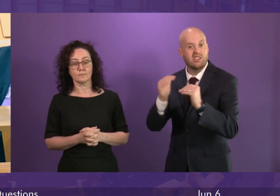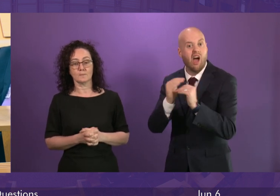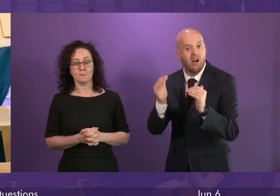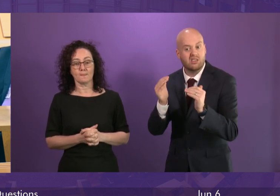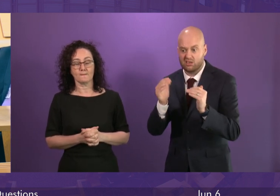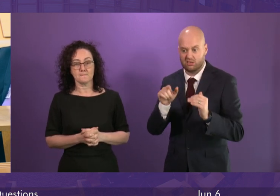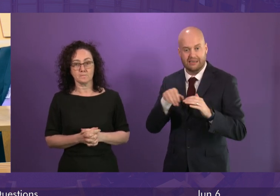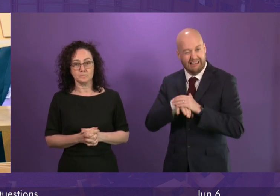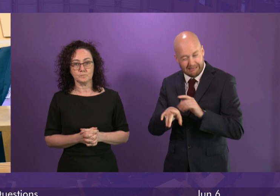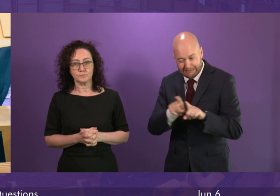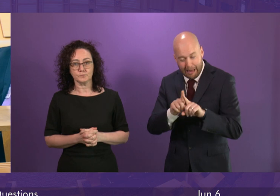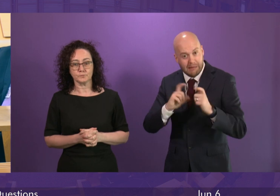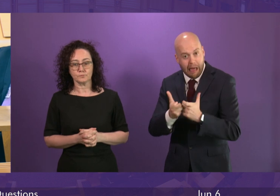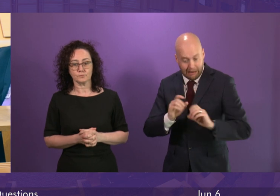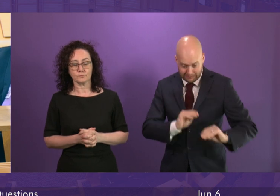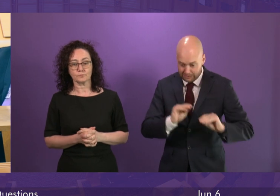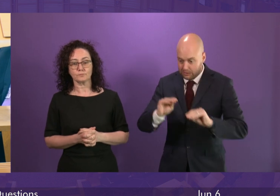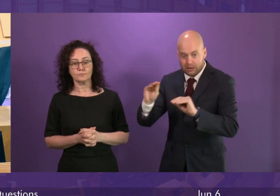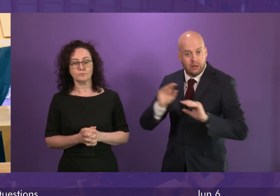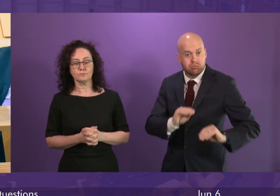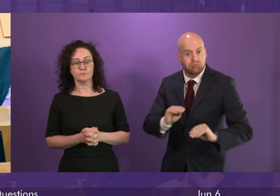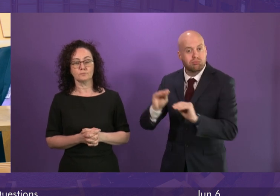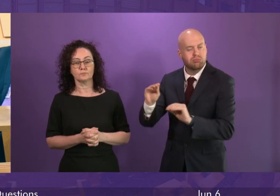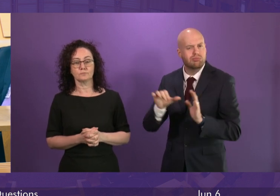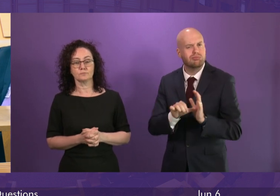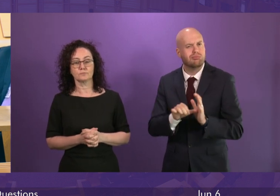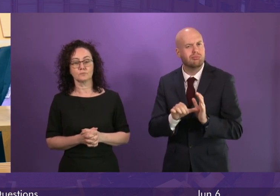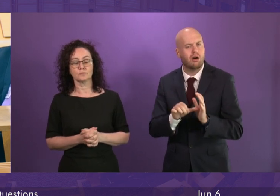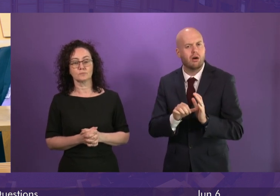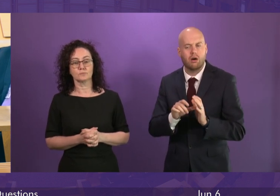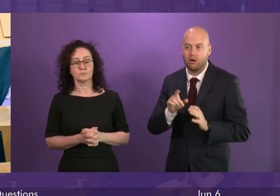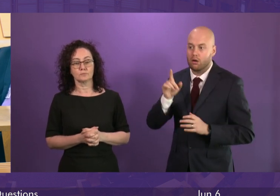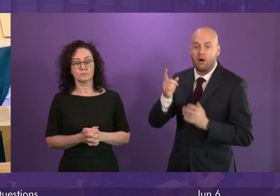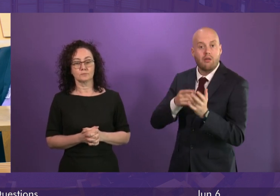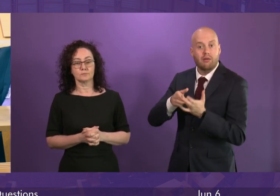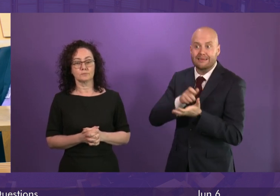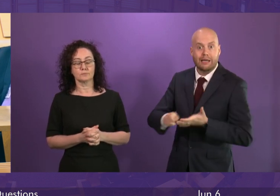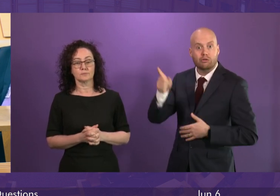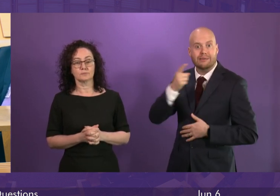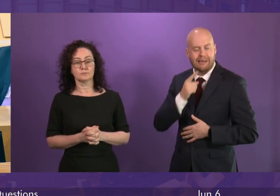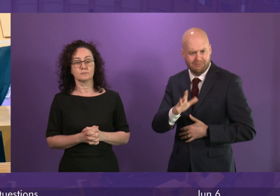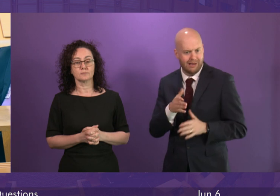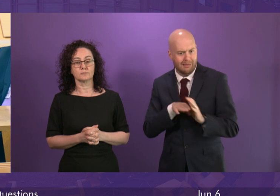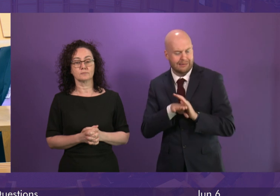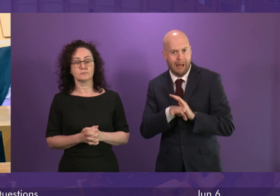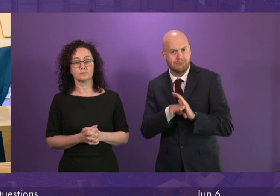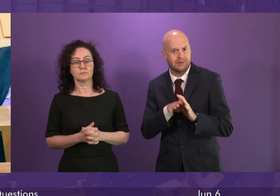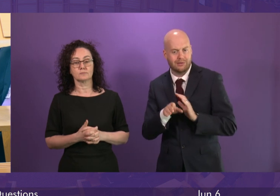president of the Scottish Association of Geography Teachers, saying that the qualifications are “not aligned to be taught in that way” and that national 5 pupils “are definitely